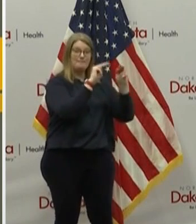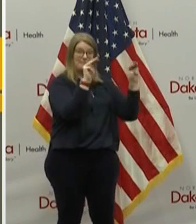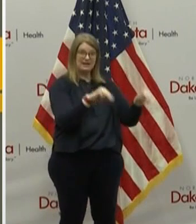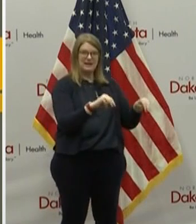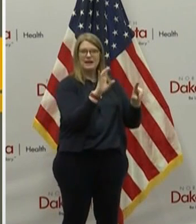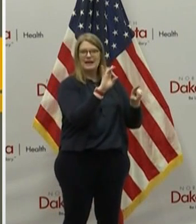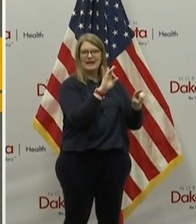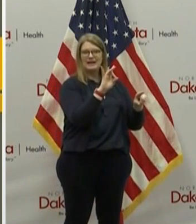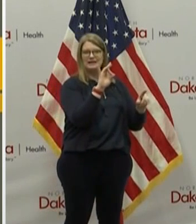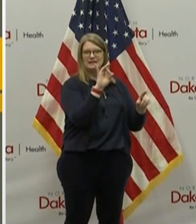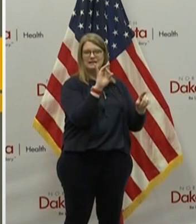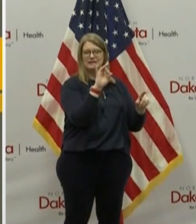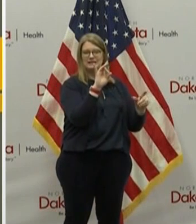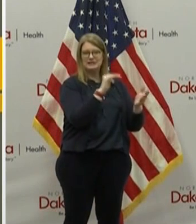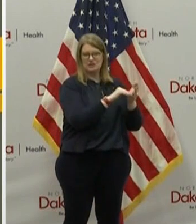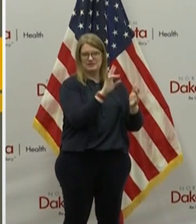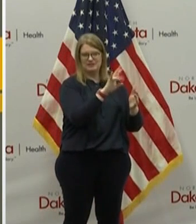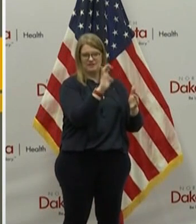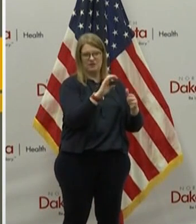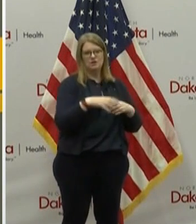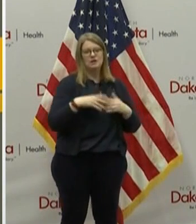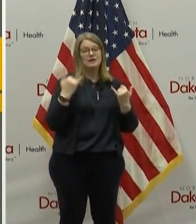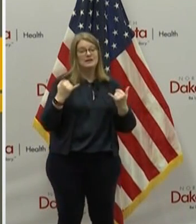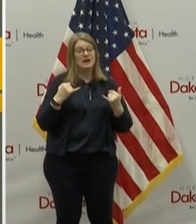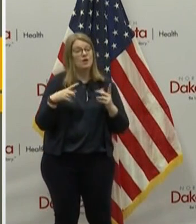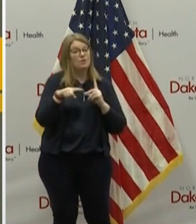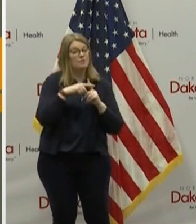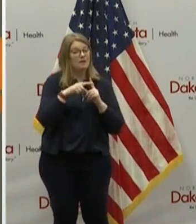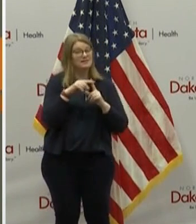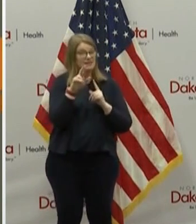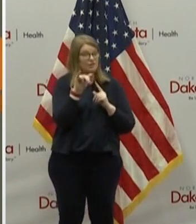OVER 48,000 CASES IN MINNESOTA AND WISCONSIN.